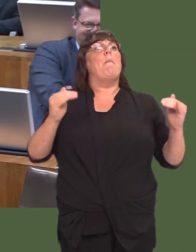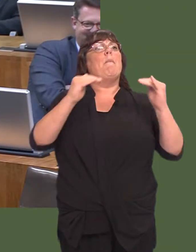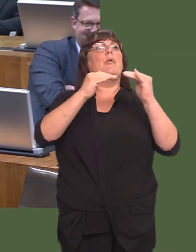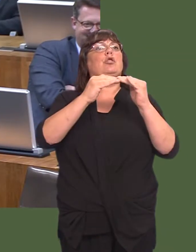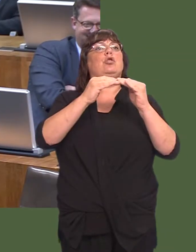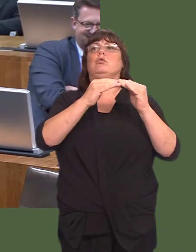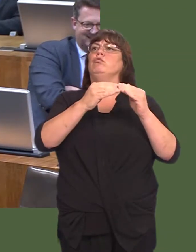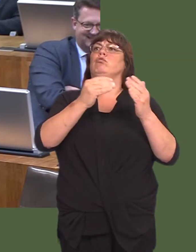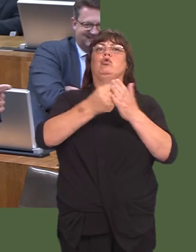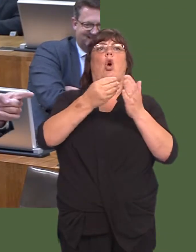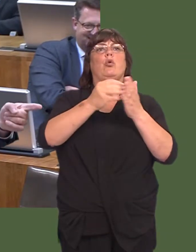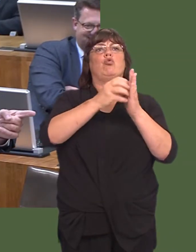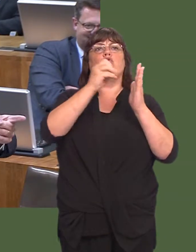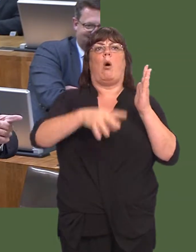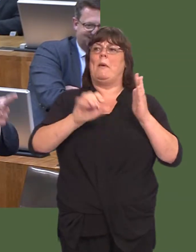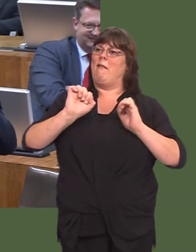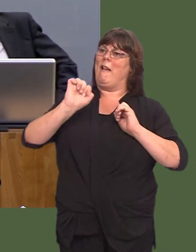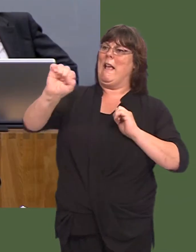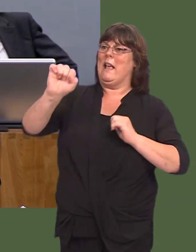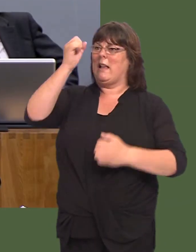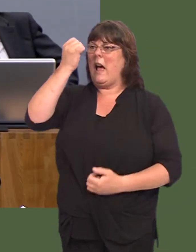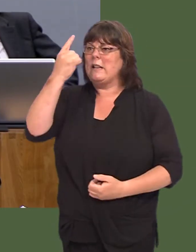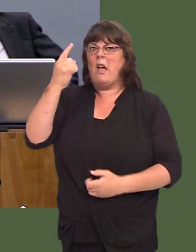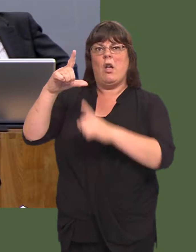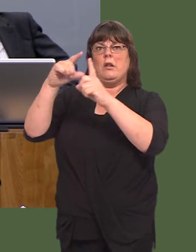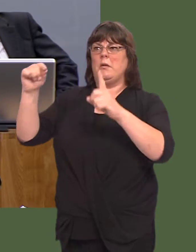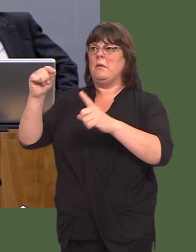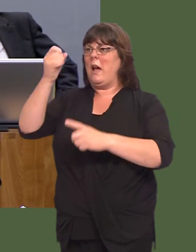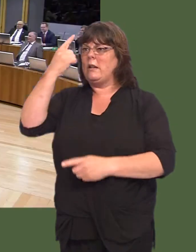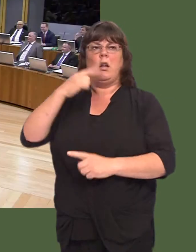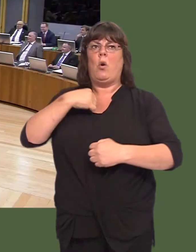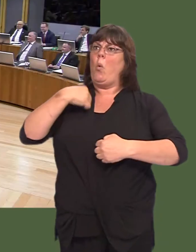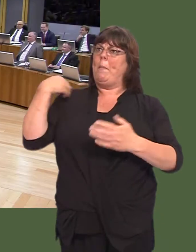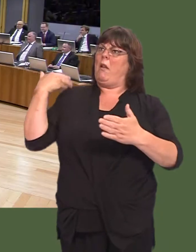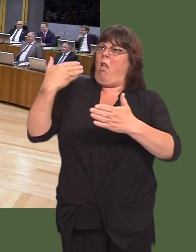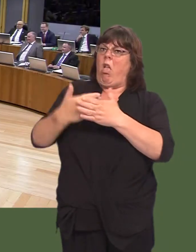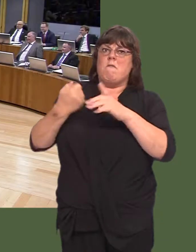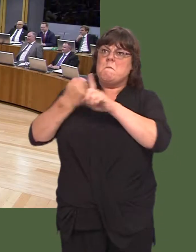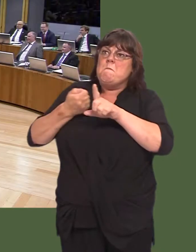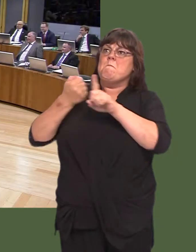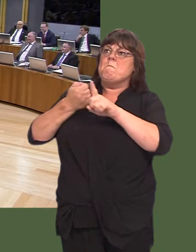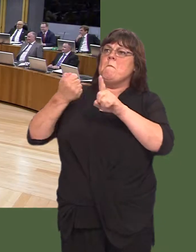Severn bridge tolls were his idea and his partyís idea. For how many years have we stood in this Chamber demanding the end of the Severn bridge tolls?